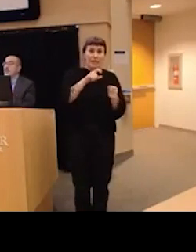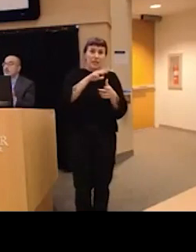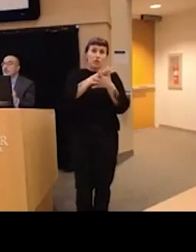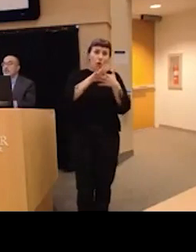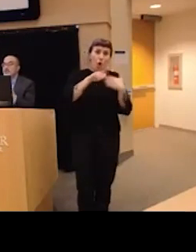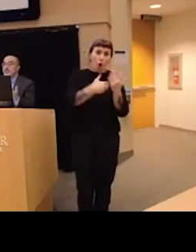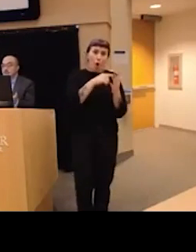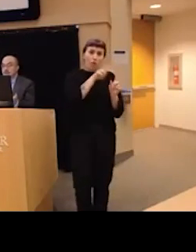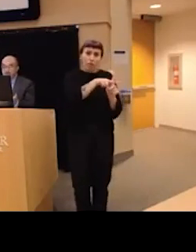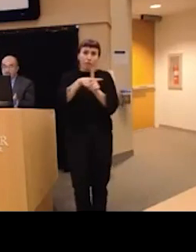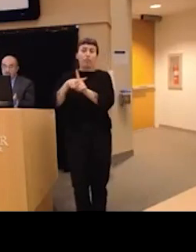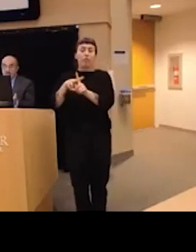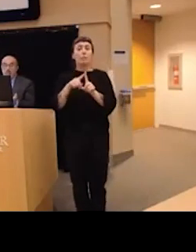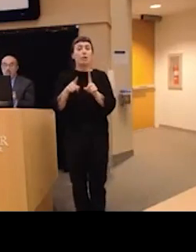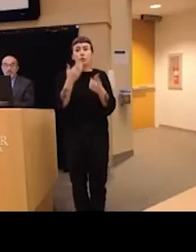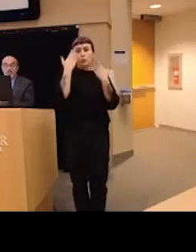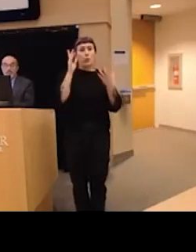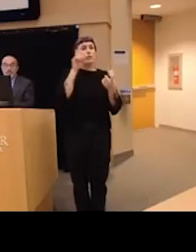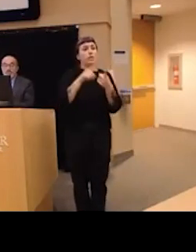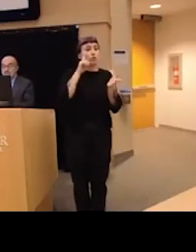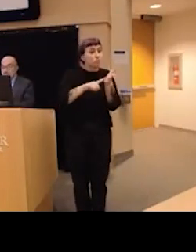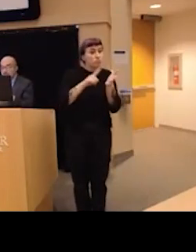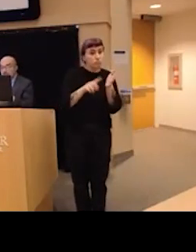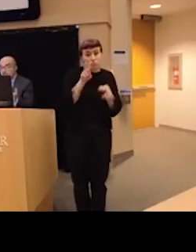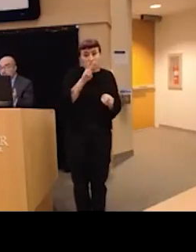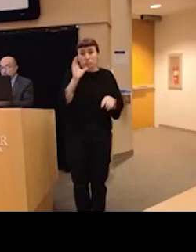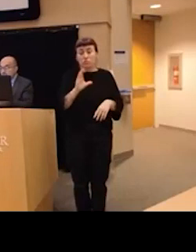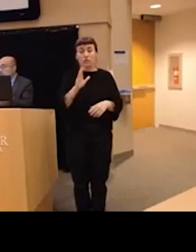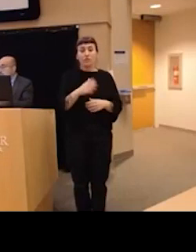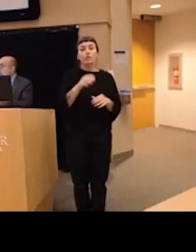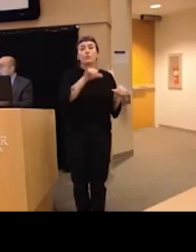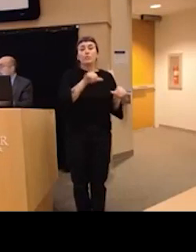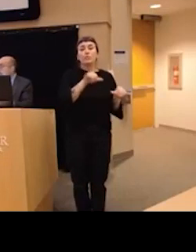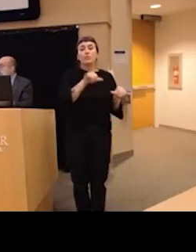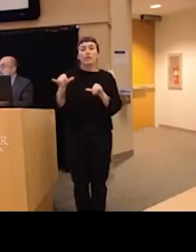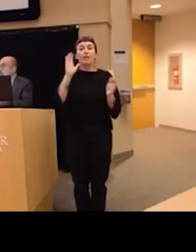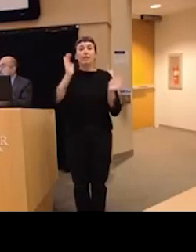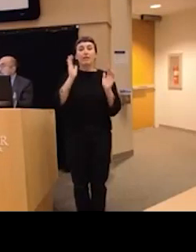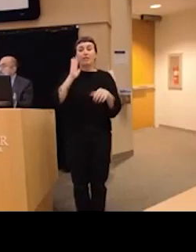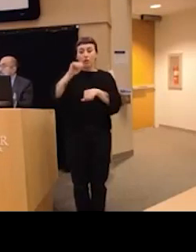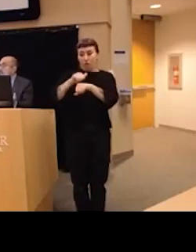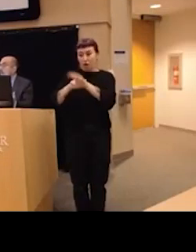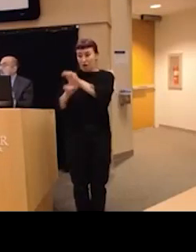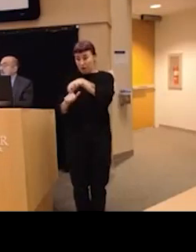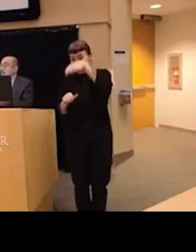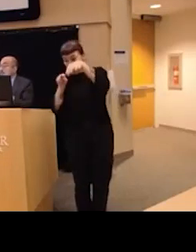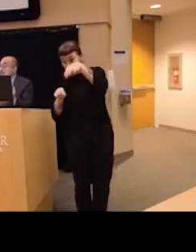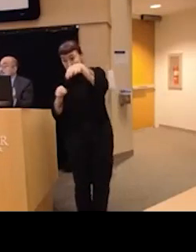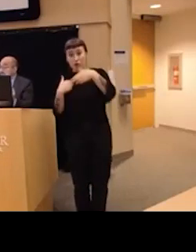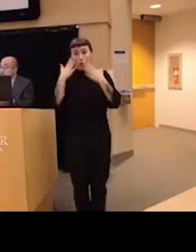you don't know unless you look so the analogy I say is you got to look under that rock you don't know what's under the rock unless you look under the rock but if you look under the rock you better